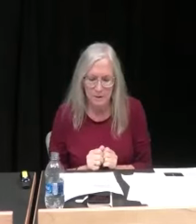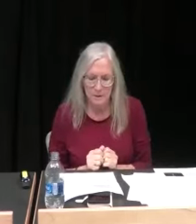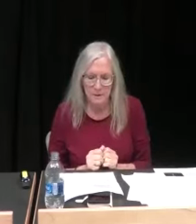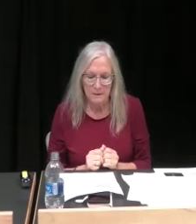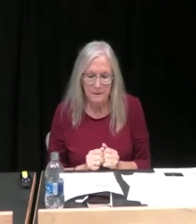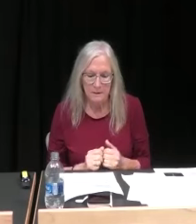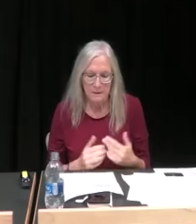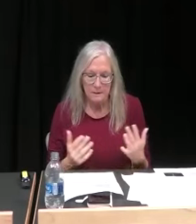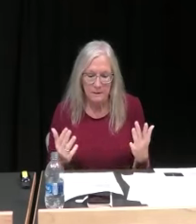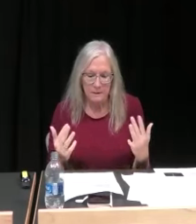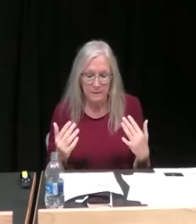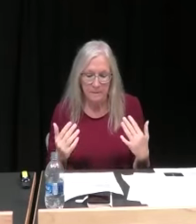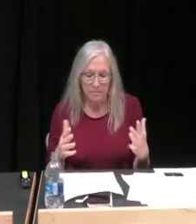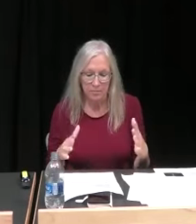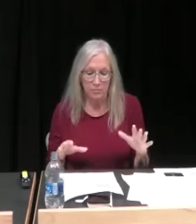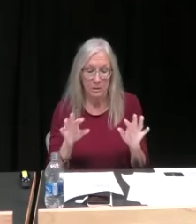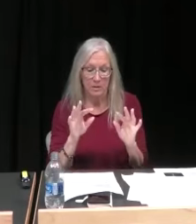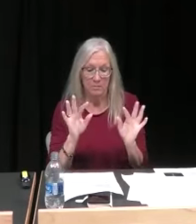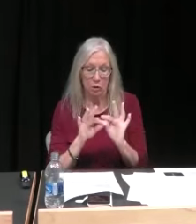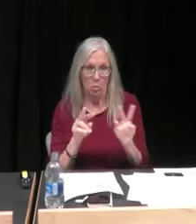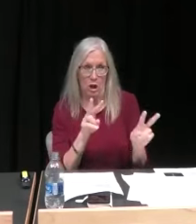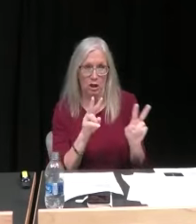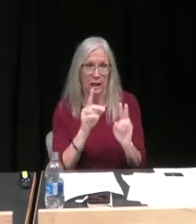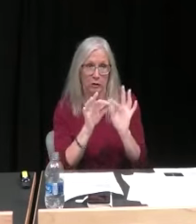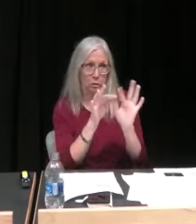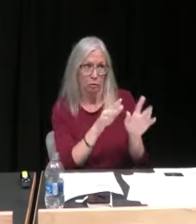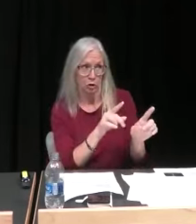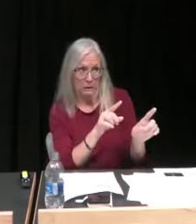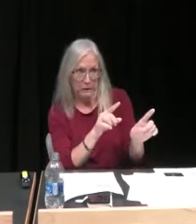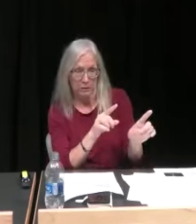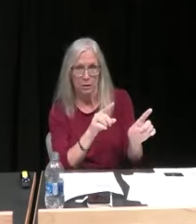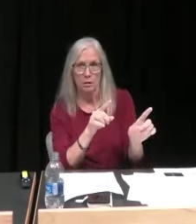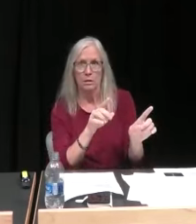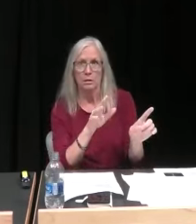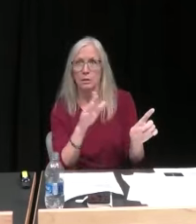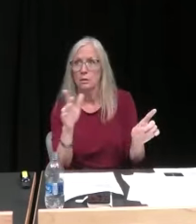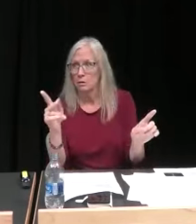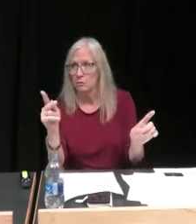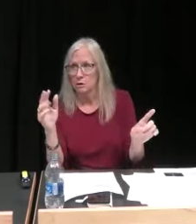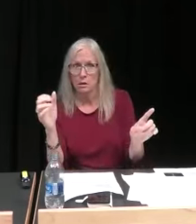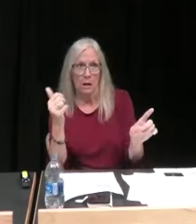that information or making sure it's accessible goes a long way and then when we're working with